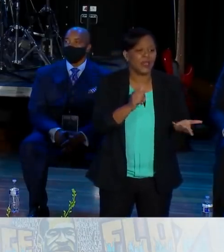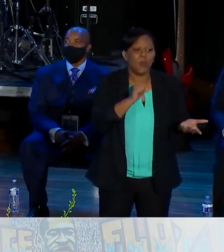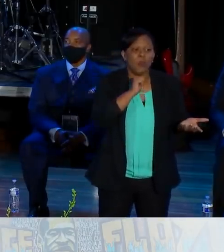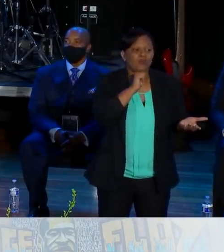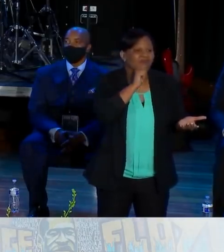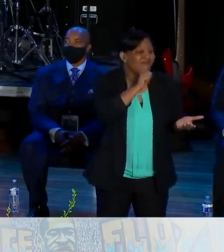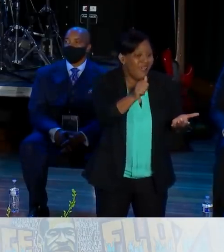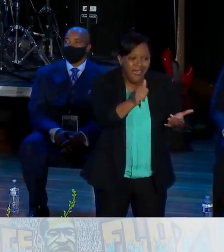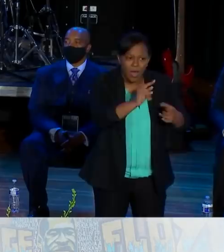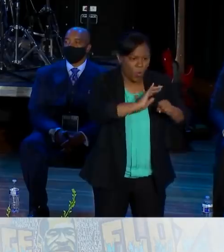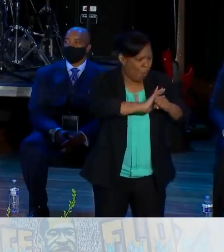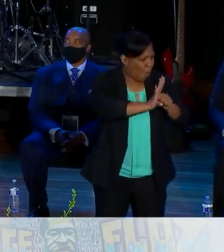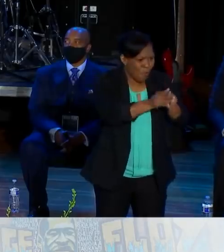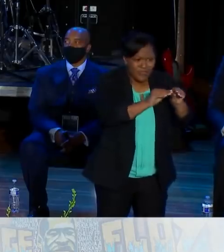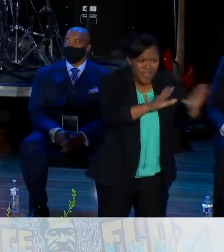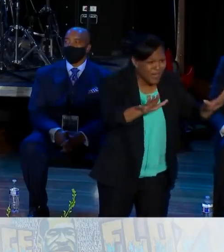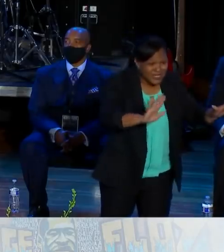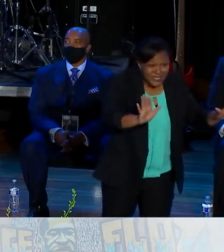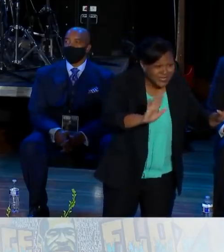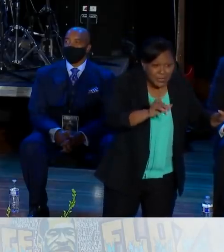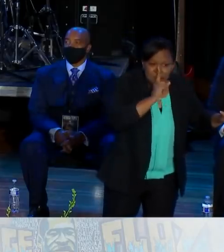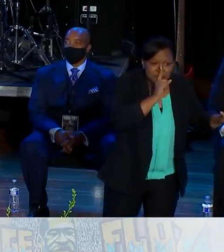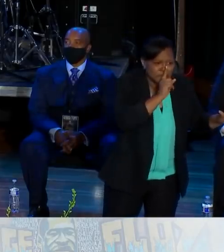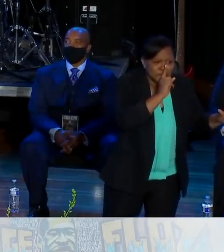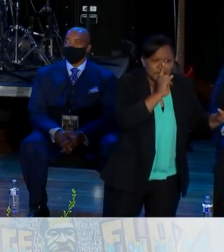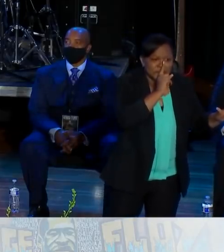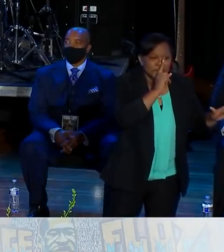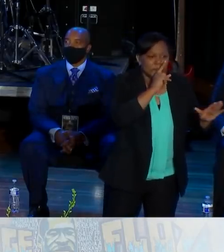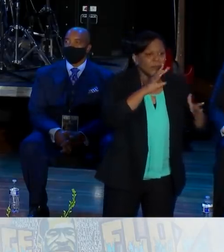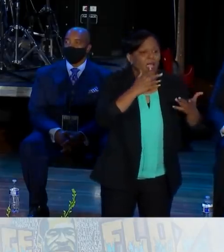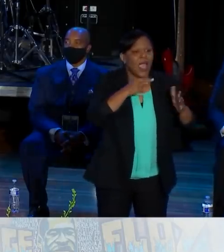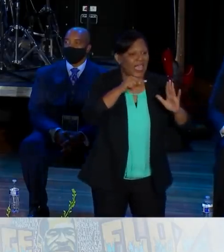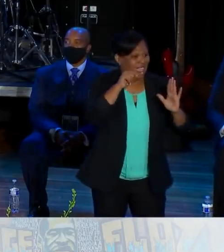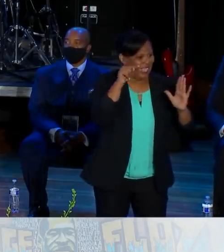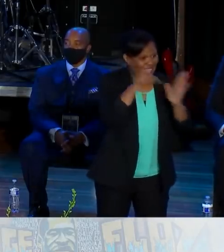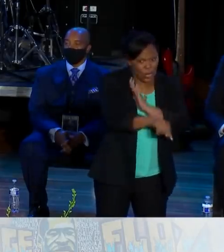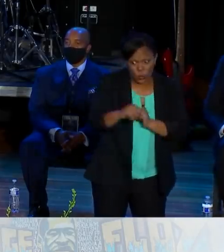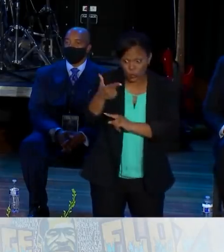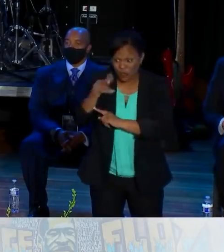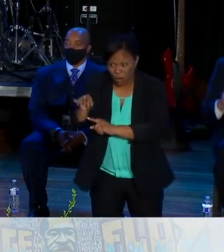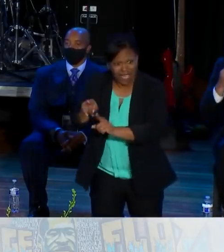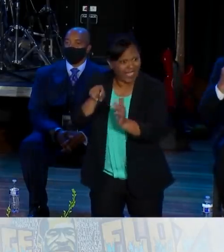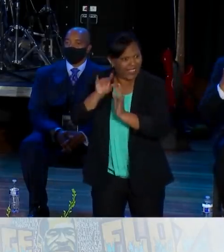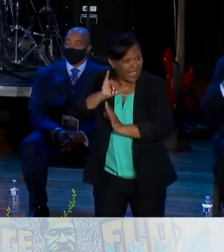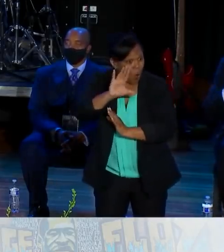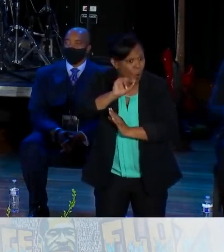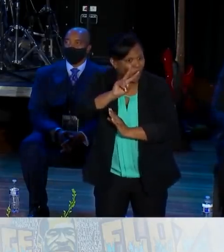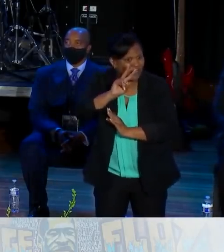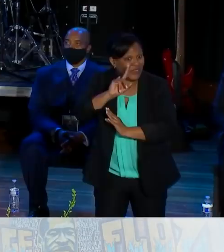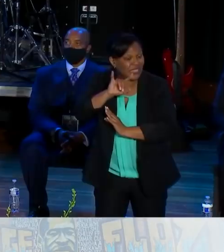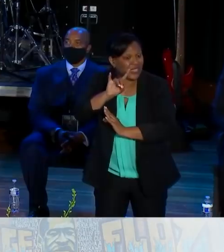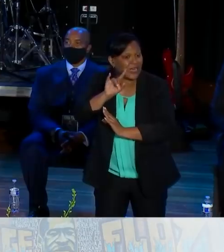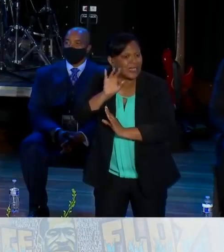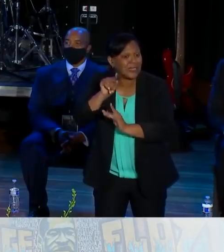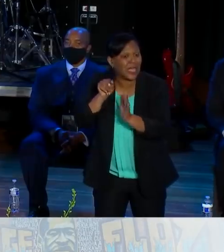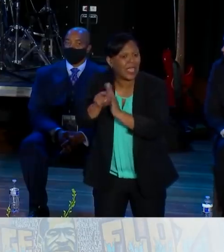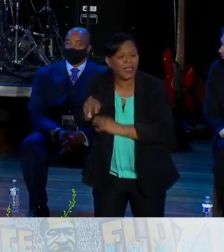BUT I WANT TO JUST PUT IT ON THE RECORD, REVEREND, THAT IT WAS NOT THE CORONAVIRUS PANDEMIC